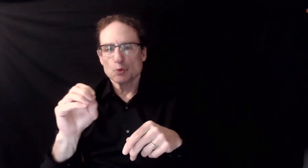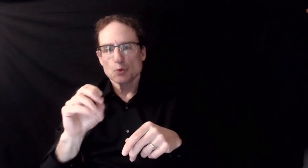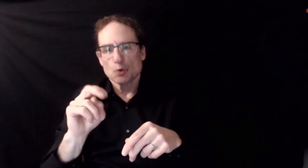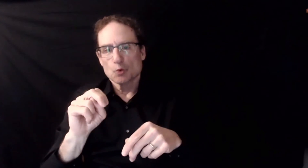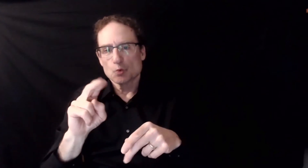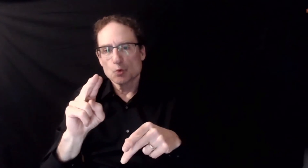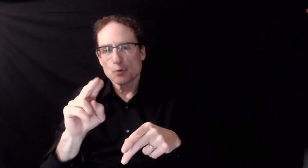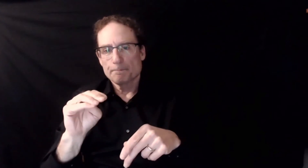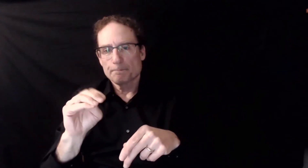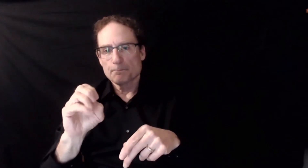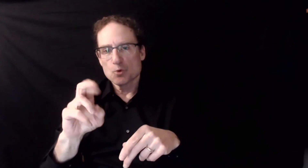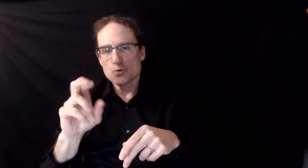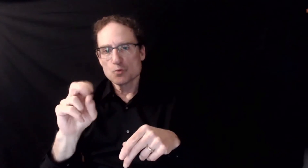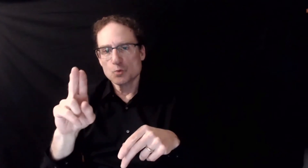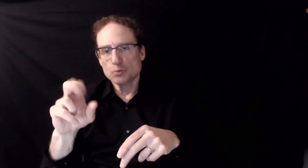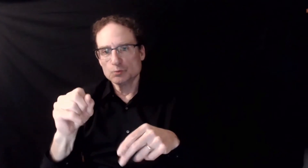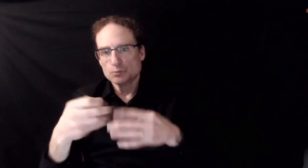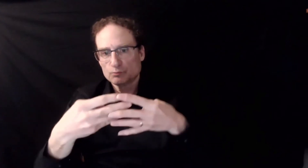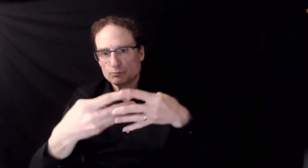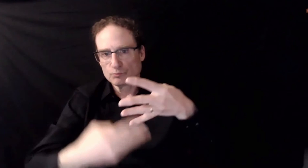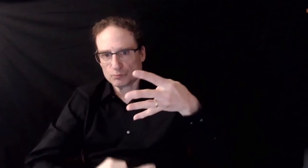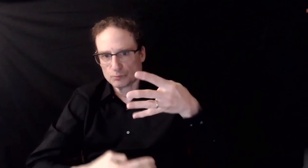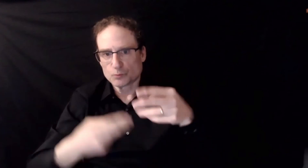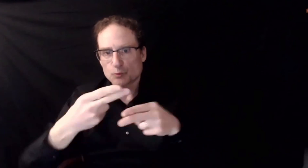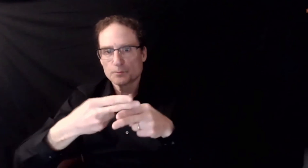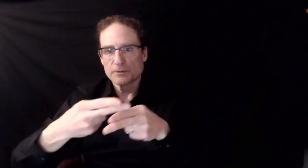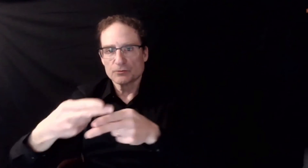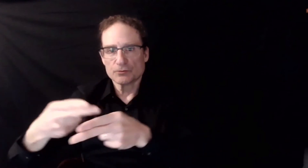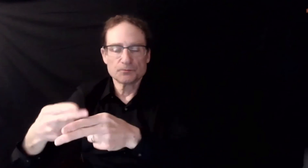As Curt mentioned, they are too numerous to count,